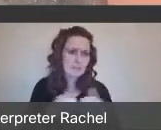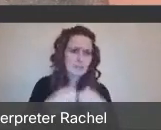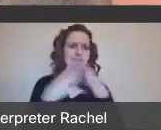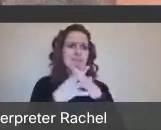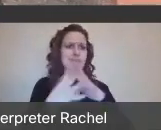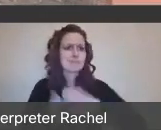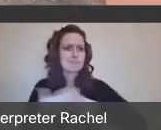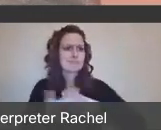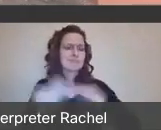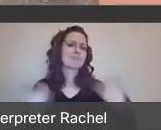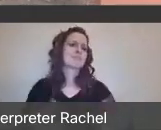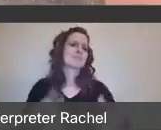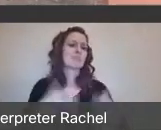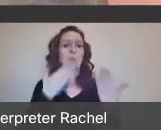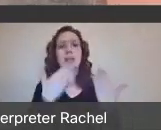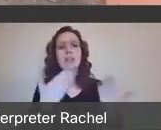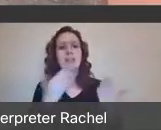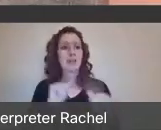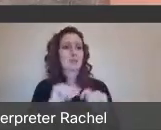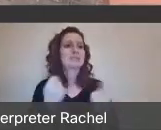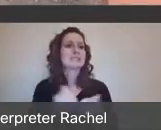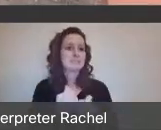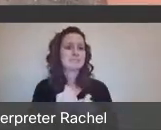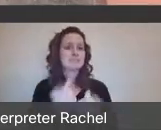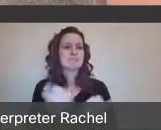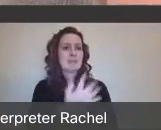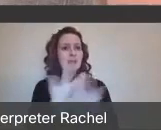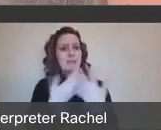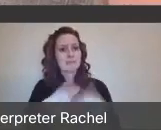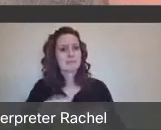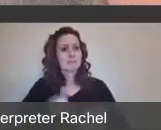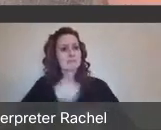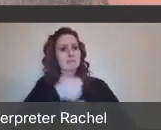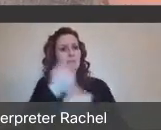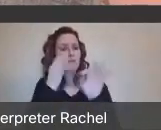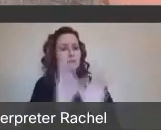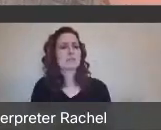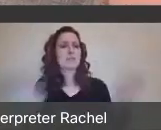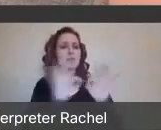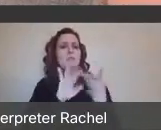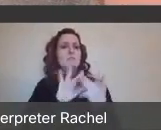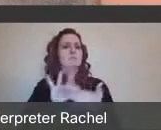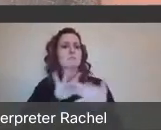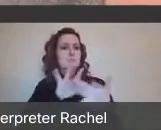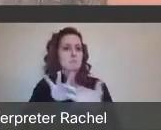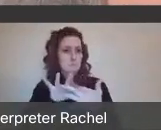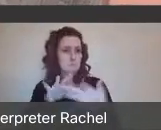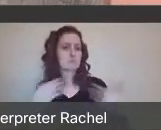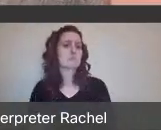I thank our team for getting everything in place for this important outreach effort. By establishing